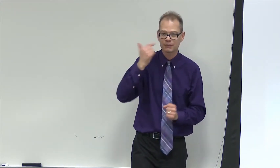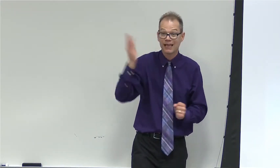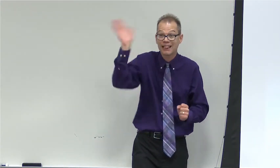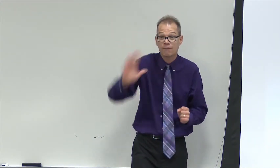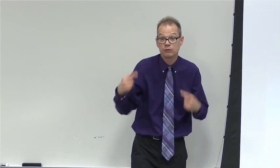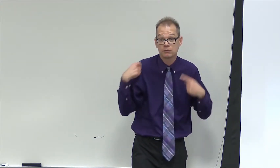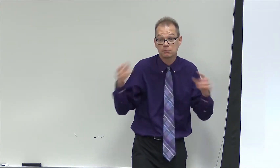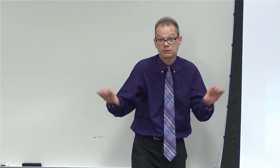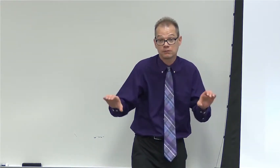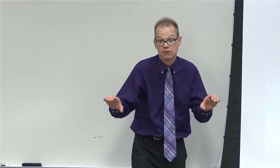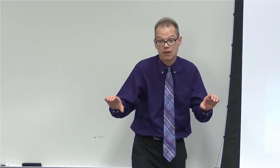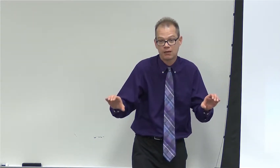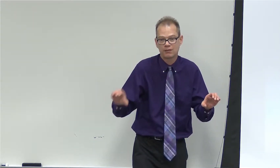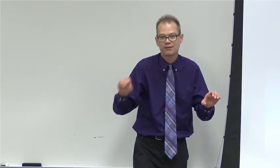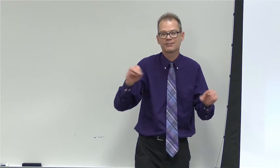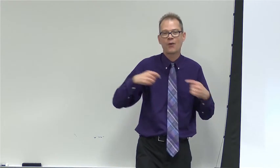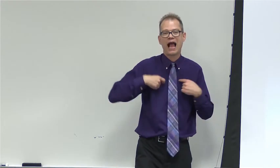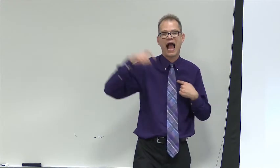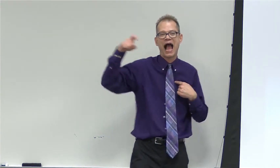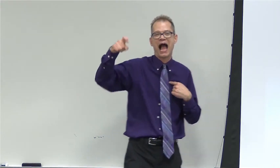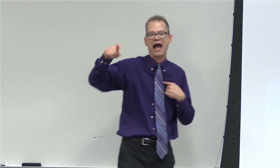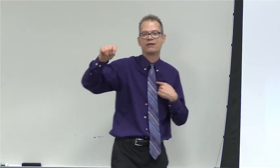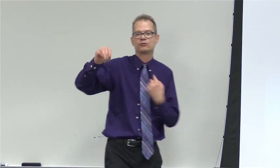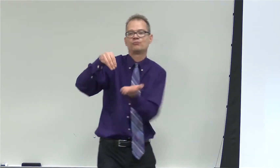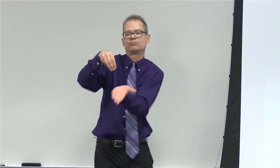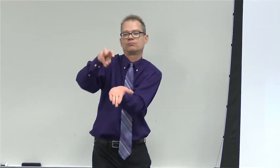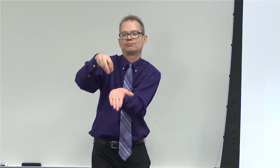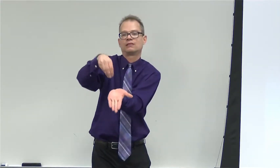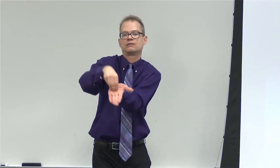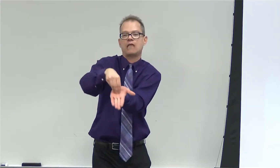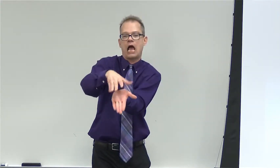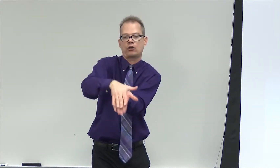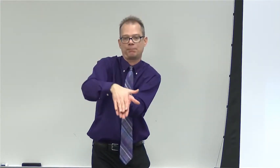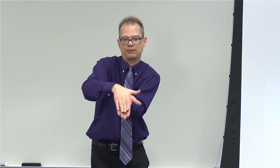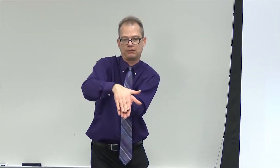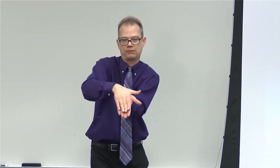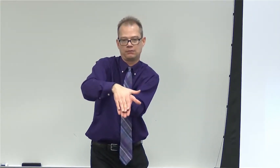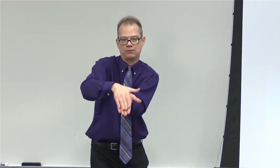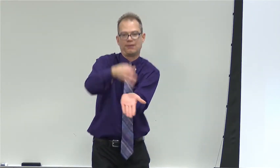mostly because it's never been done, and I had to have some type of documentation,